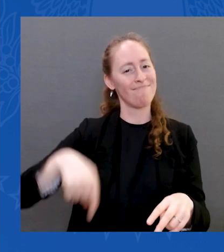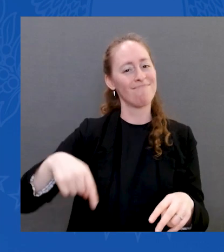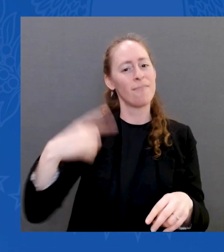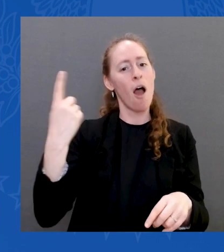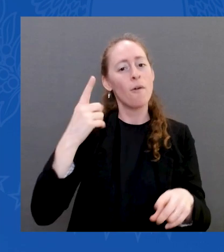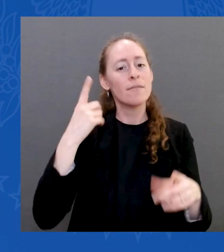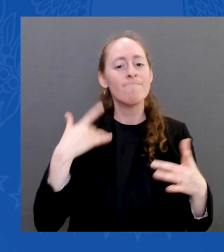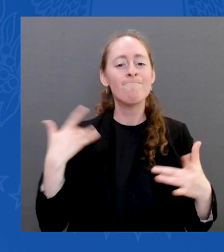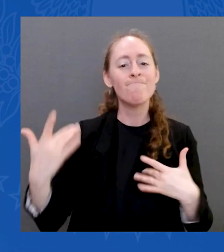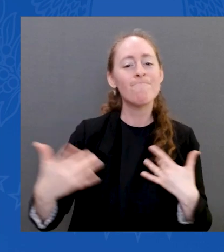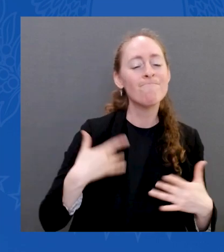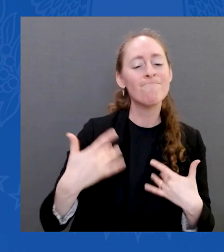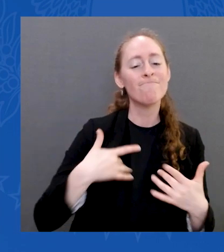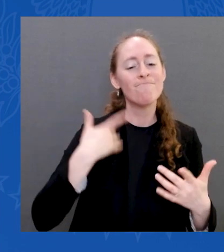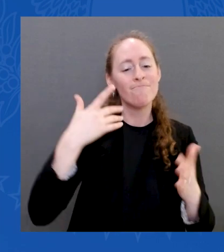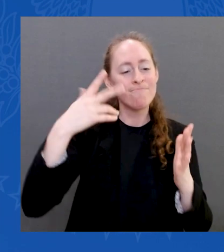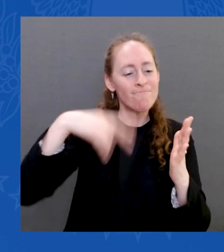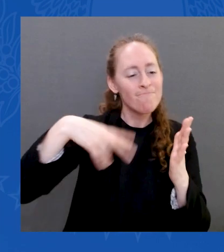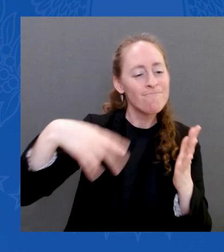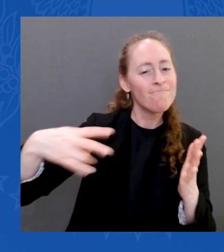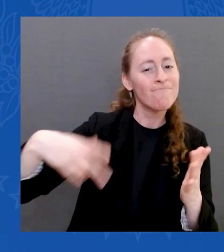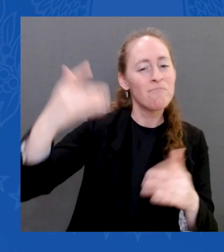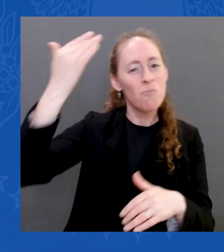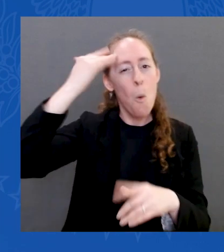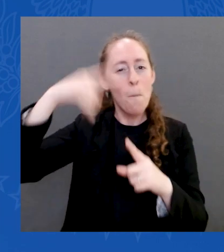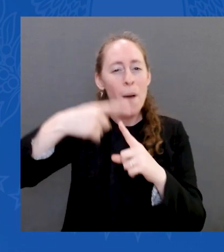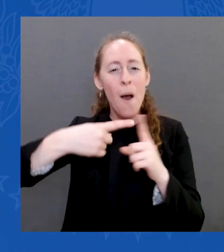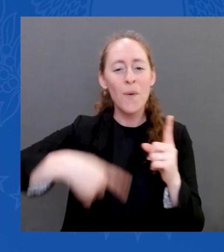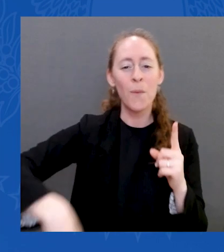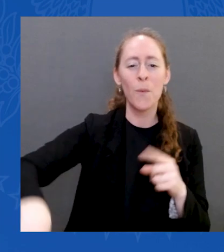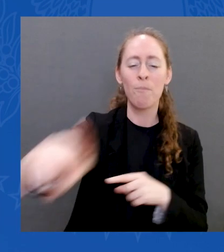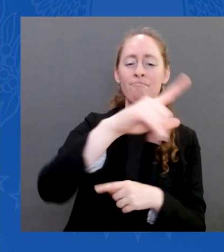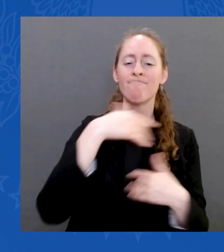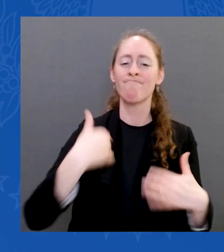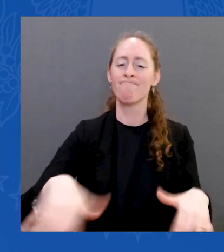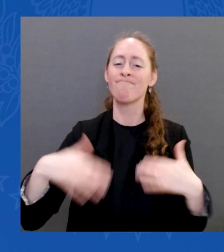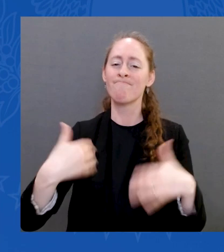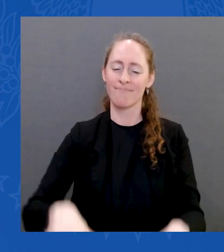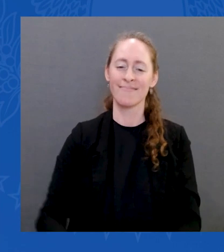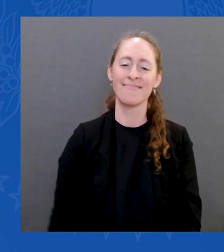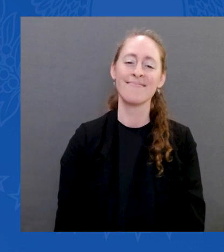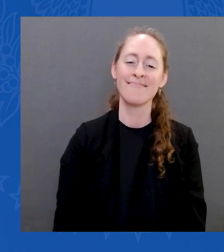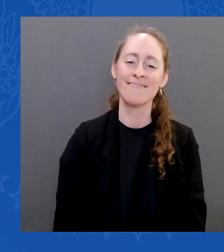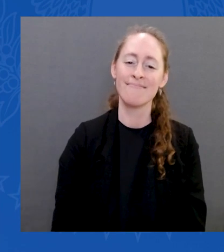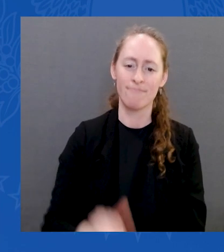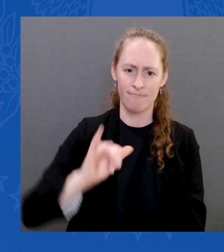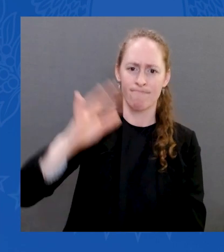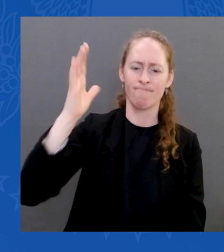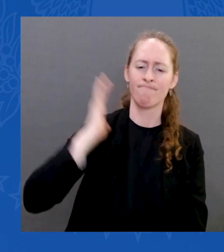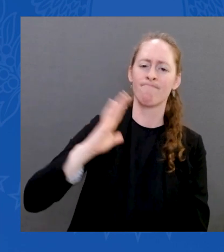the former Secretary of State. And I sat in the front row with two other presidents who were also there to honor her.